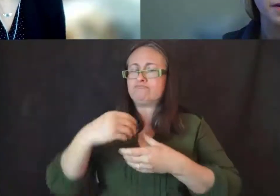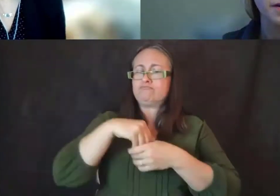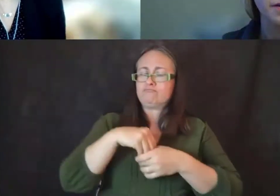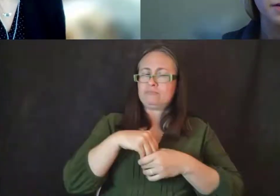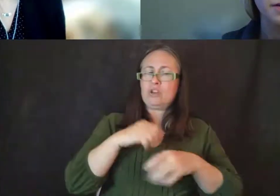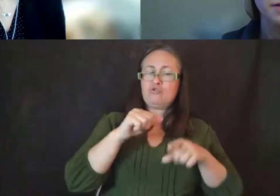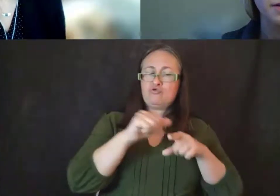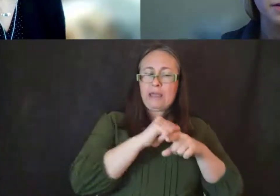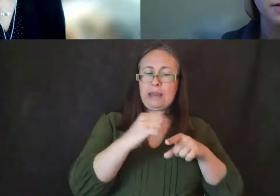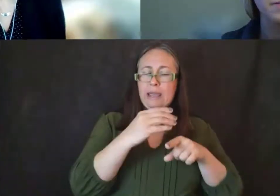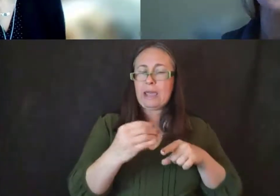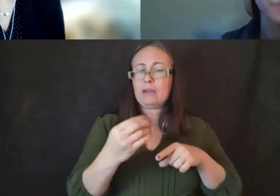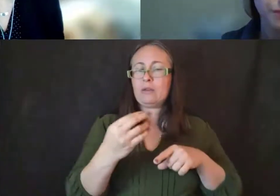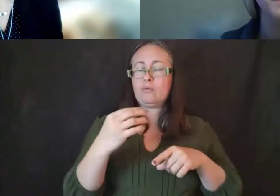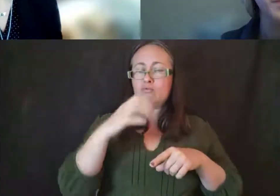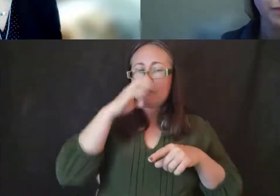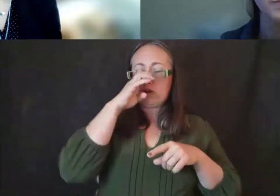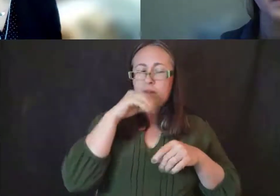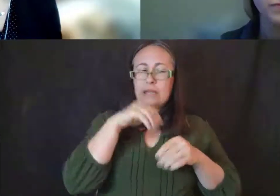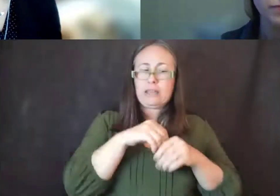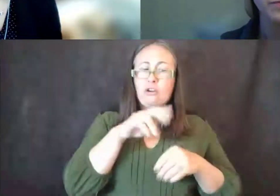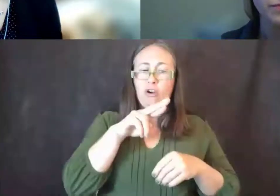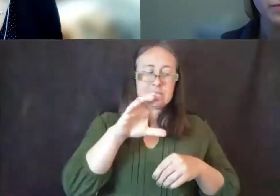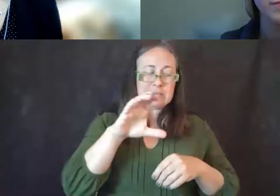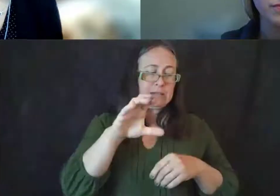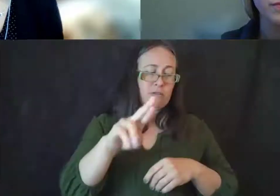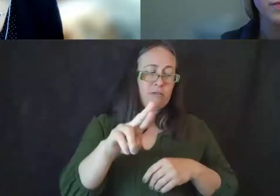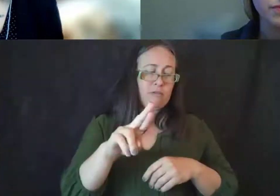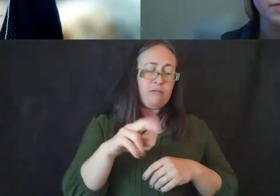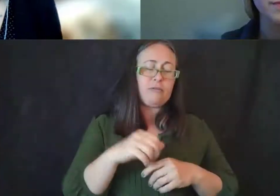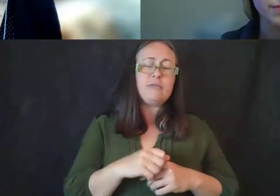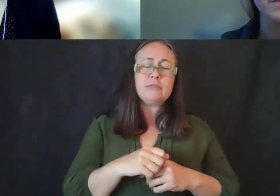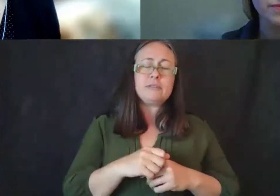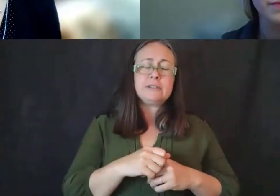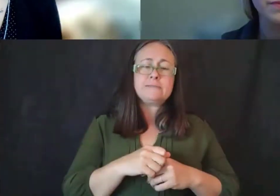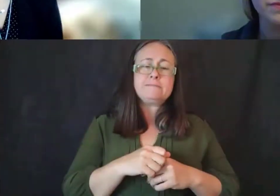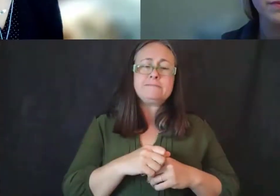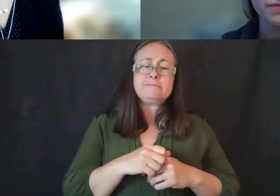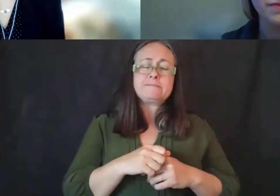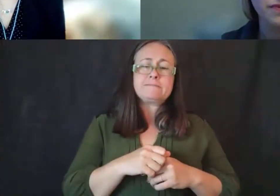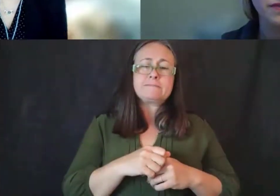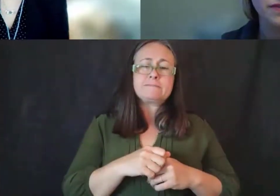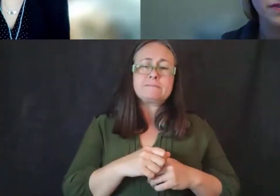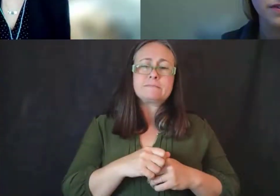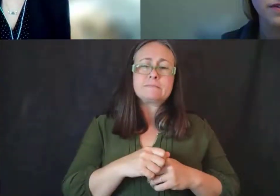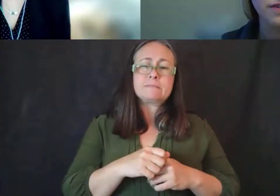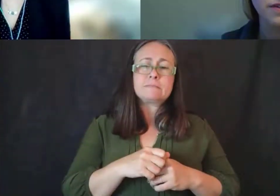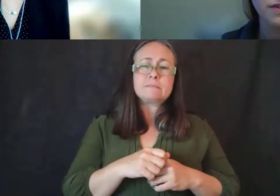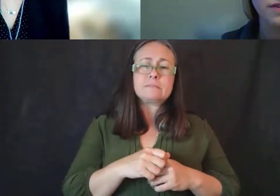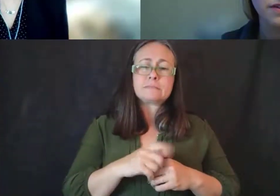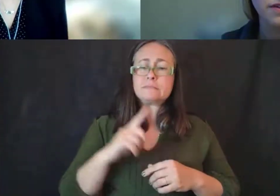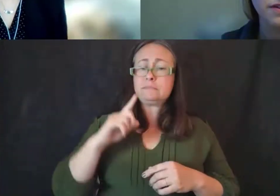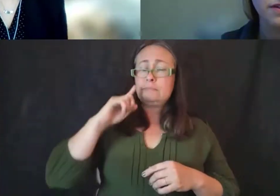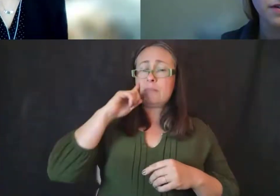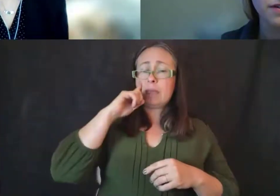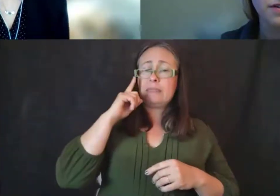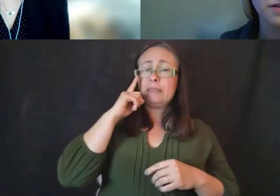into their RCR or responsible conduct of training … conduct of research training, and I think that's fine.